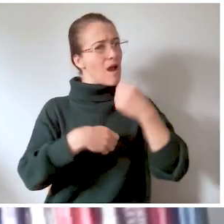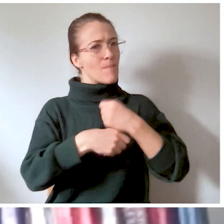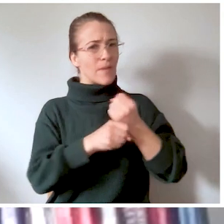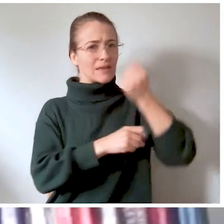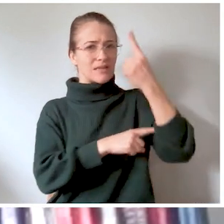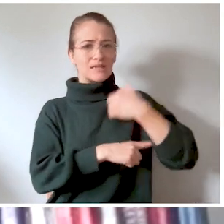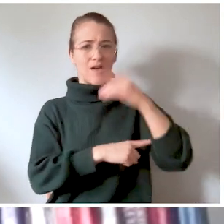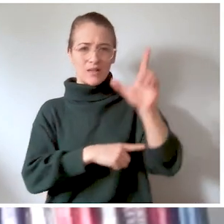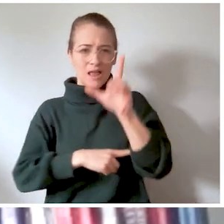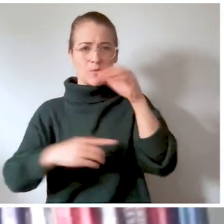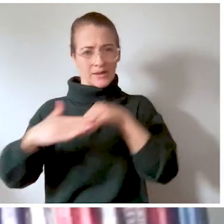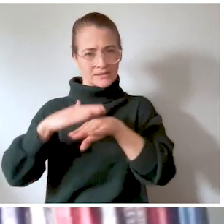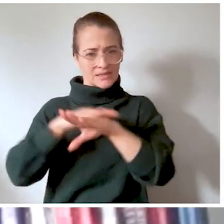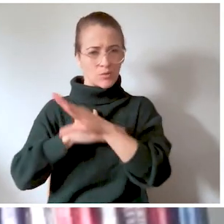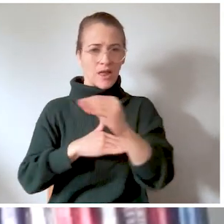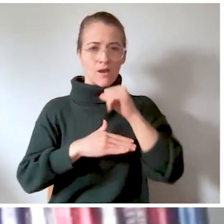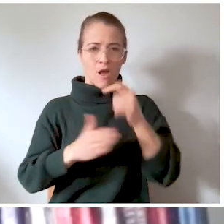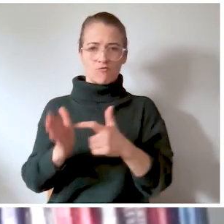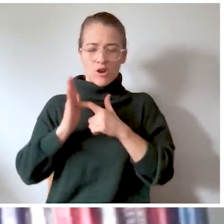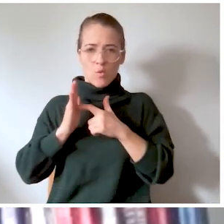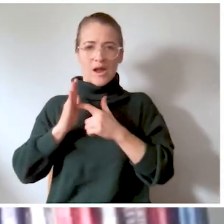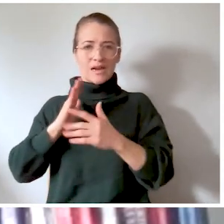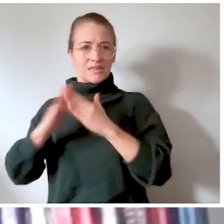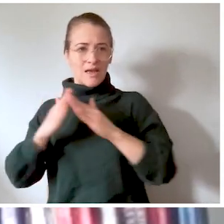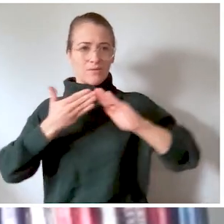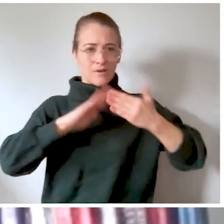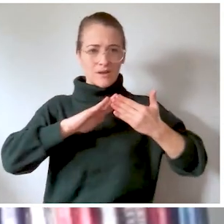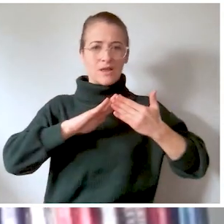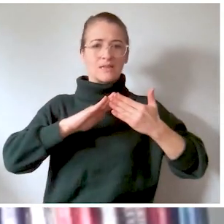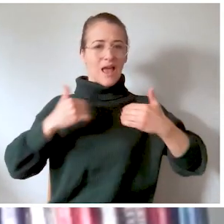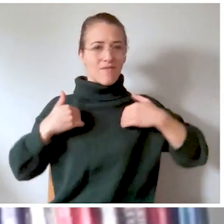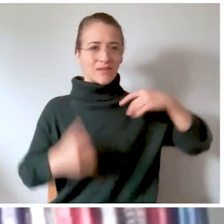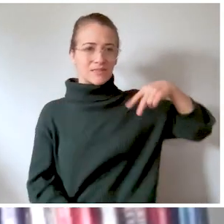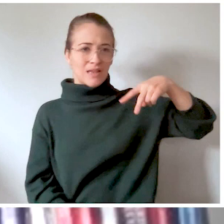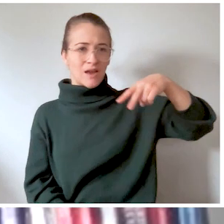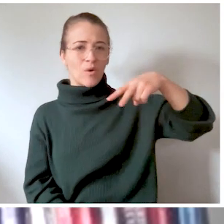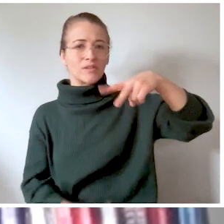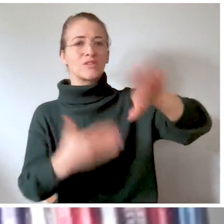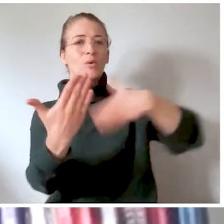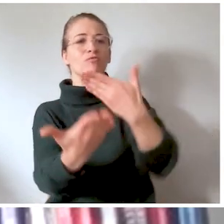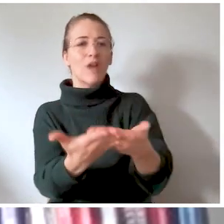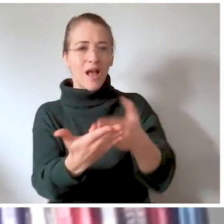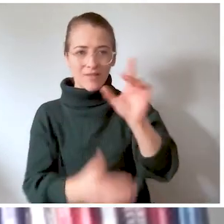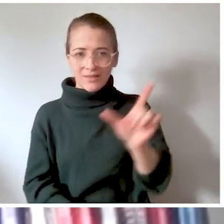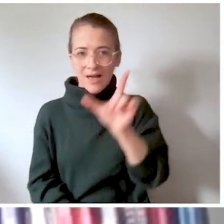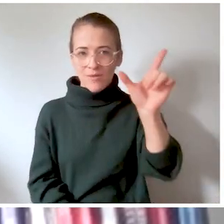that's accessible and not require that town or that city to make sidewalks that are accessible to get to that library.